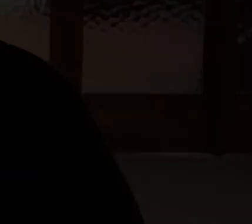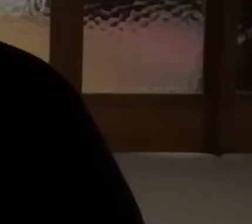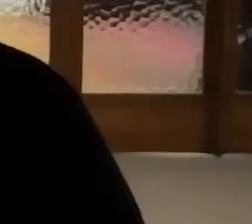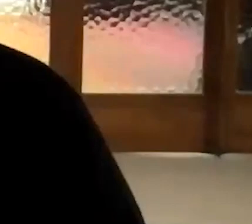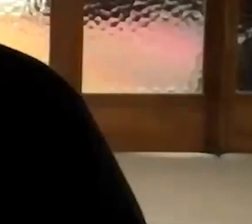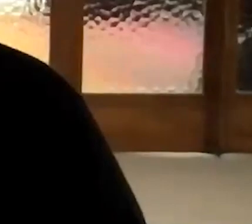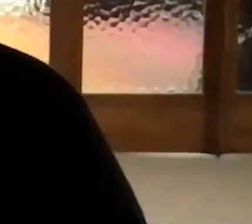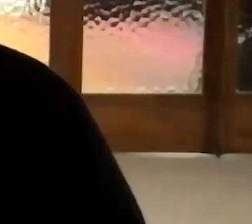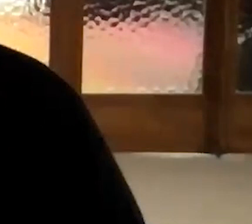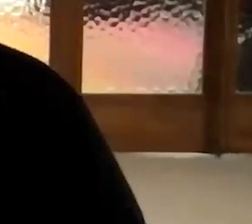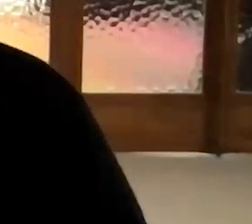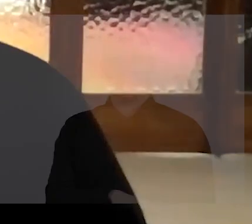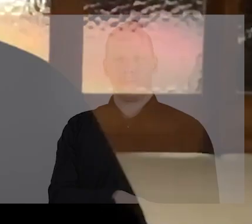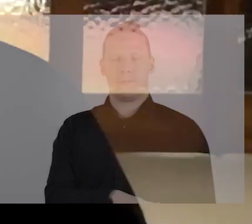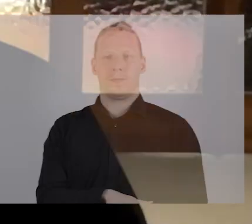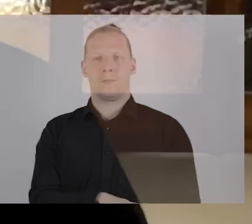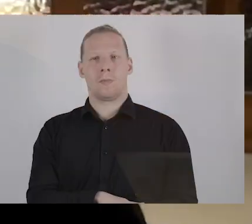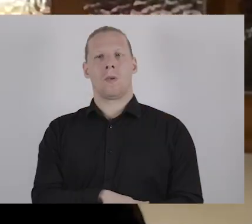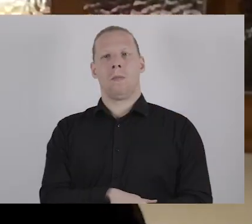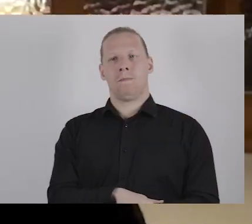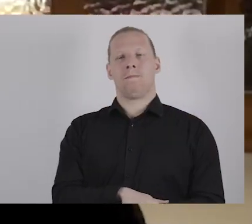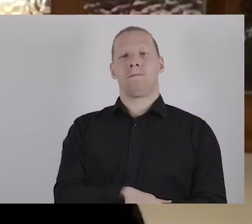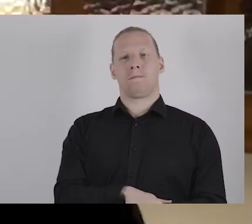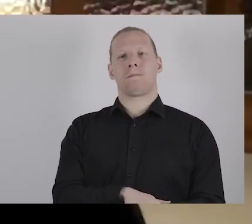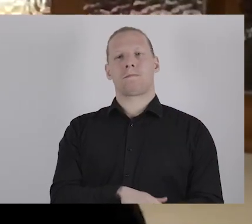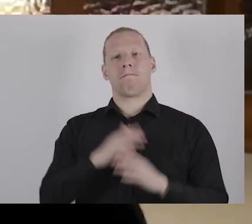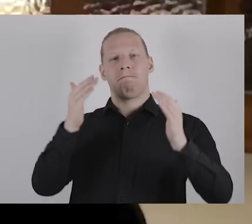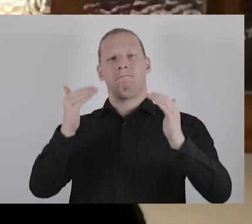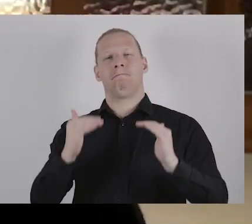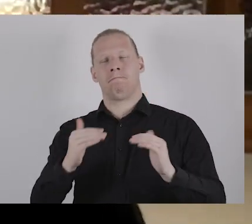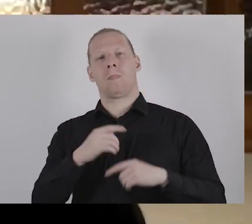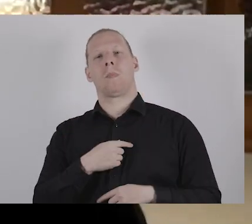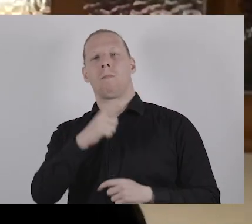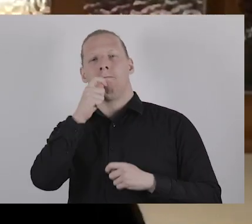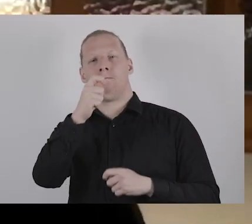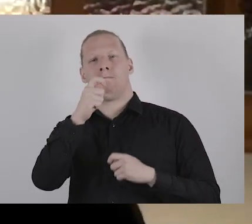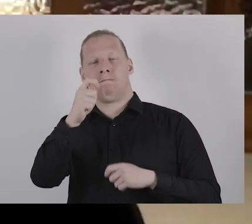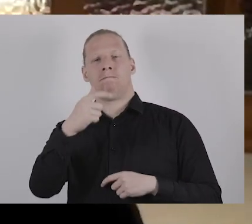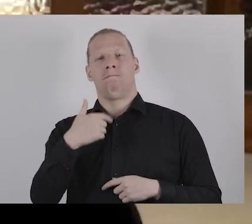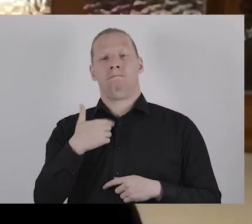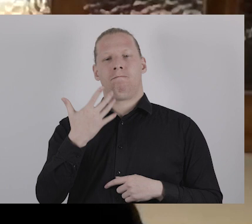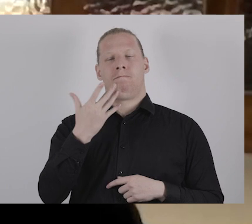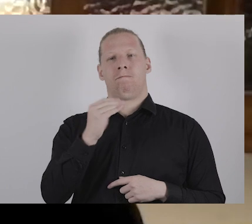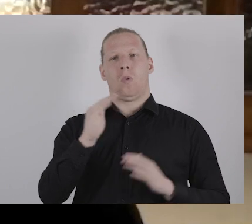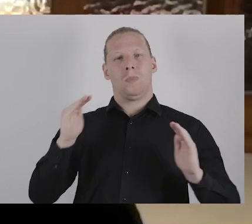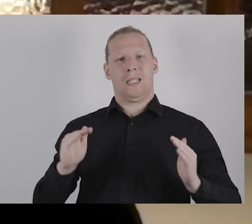IN TE REO MĀORI: Greetings to you all. I acknowledge you as a descendant of Mt Taranaki, of Ngāruahine and Te Atiawa.